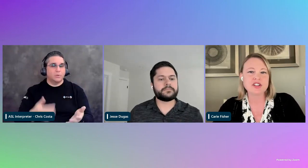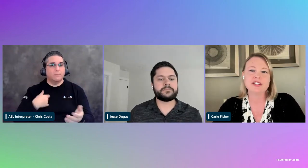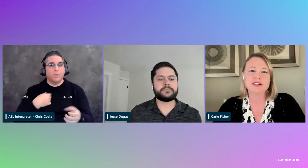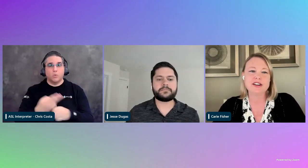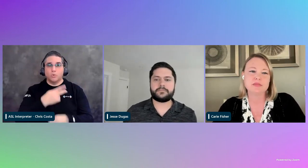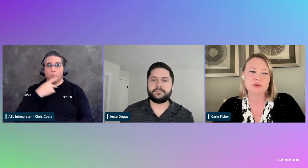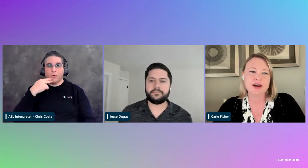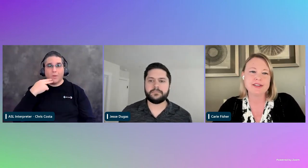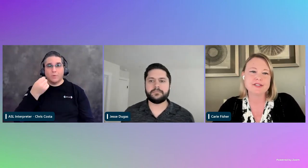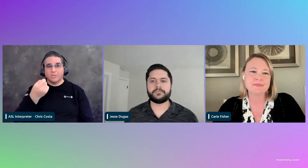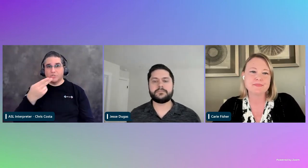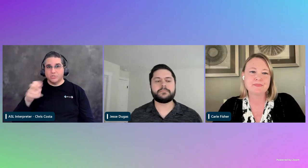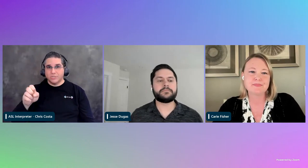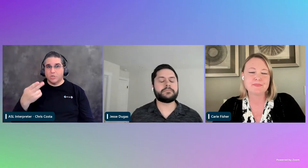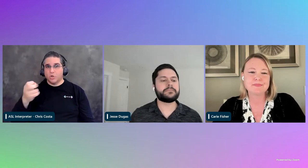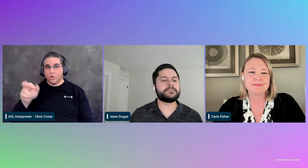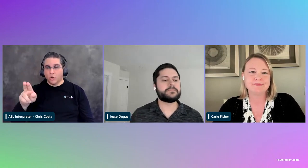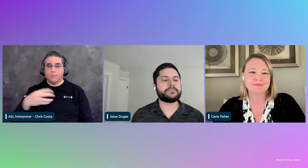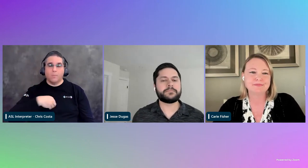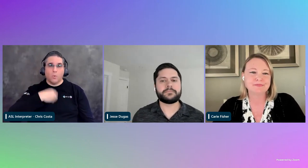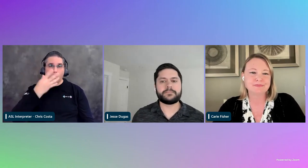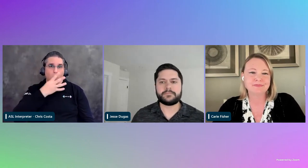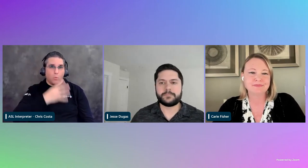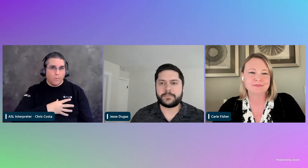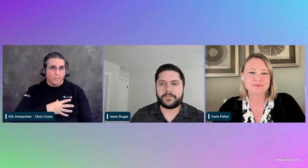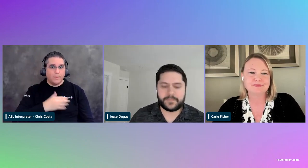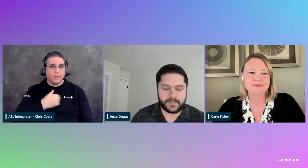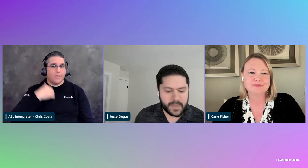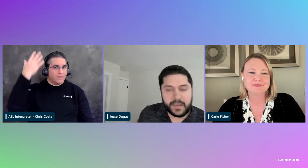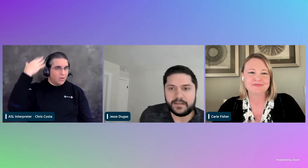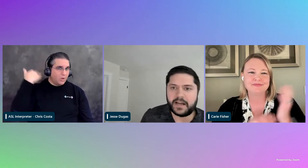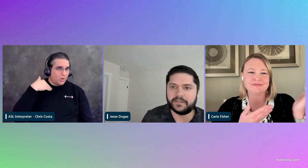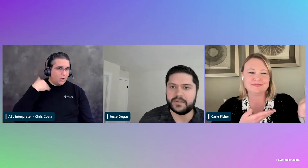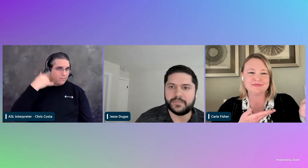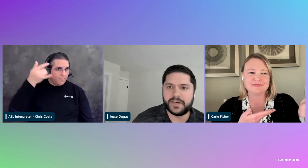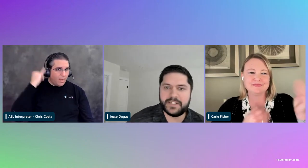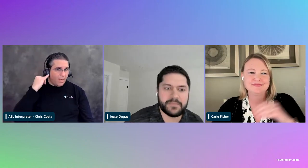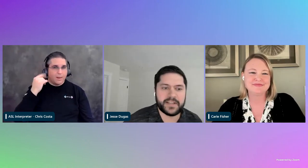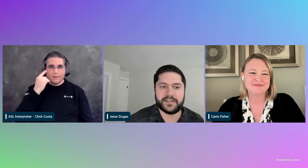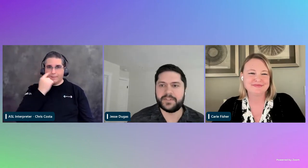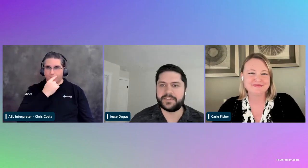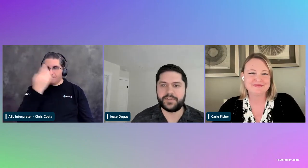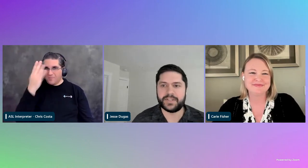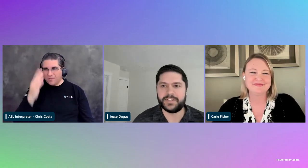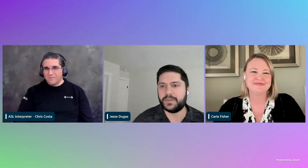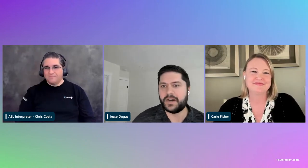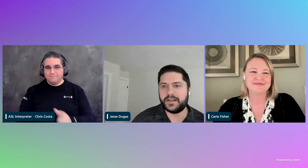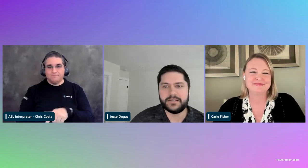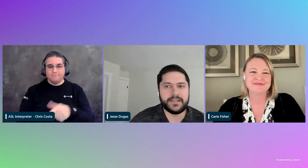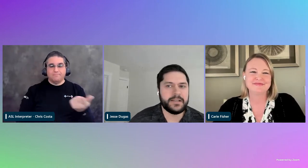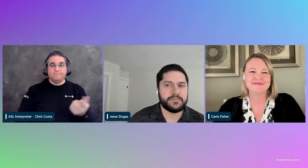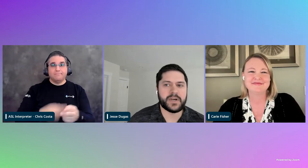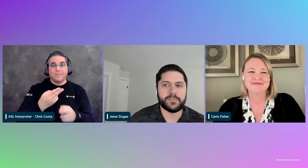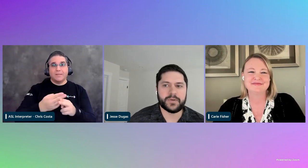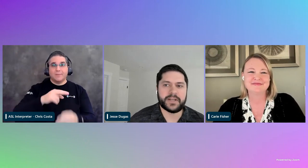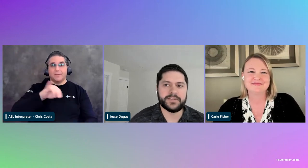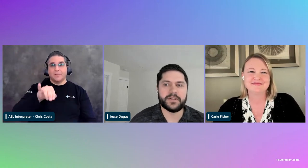hair and blue eyes. Hi everybody